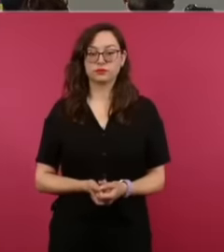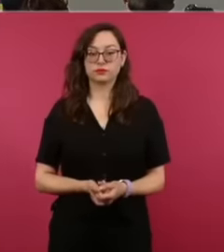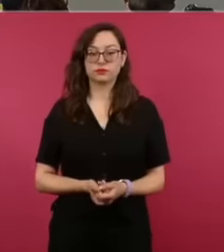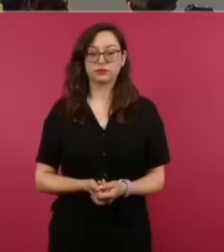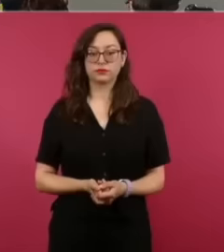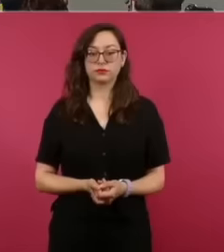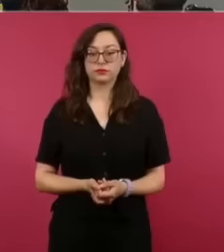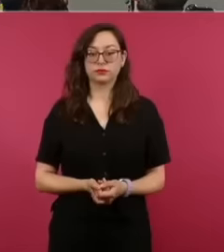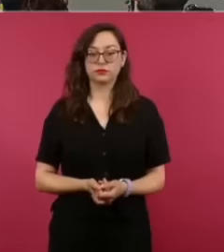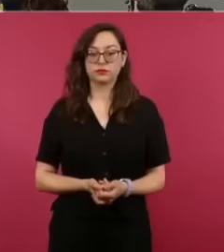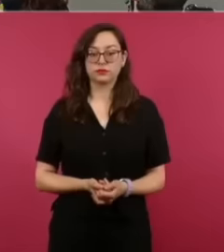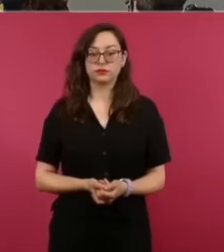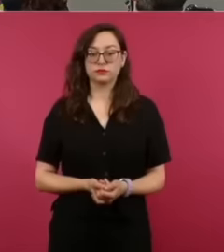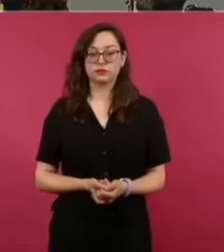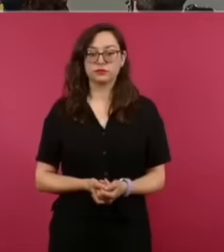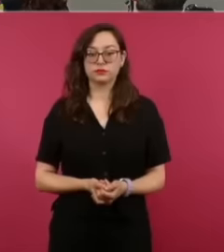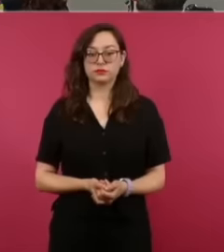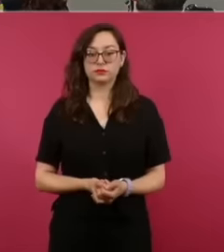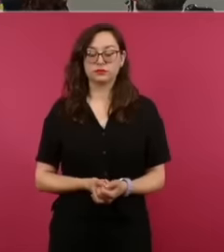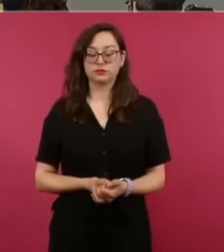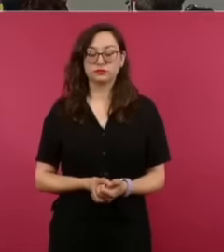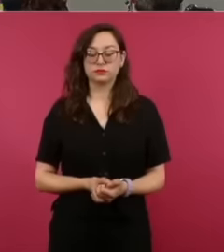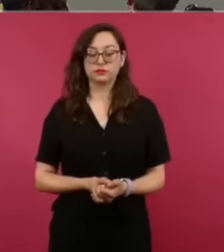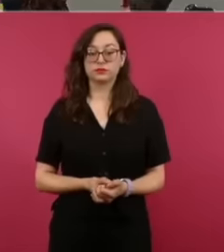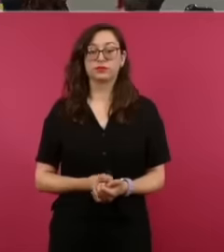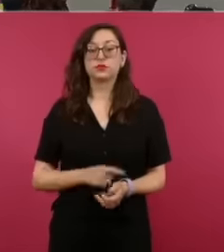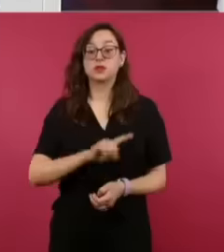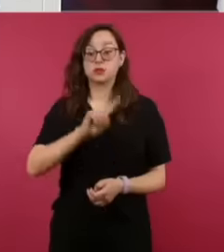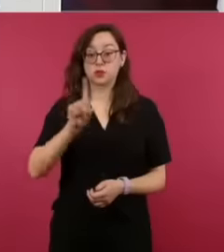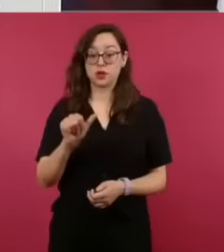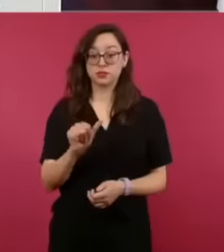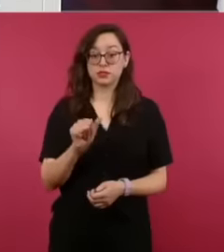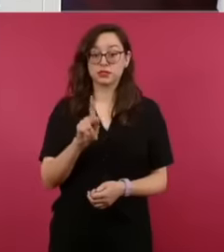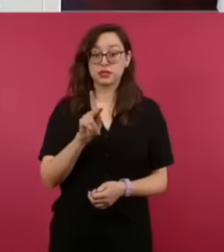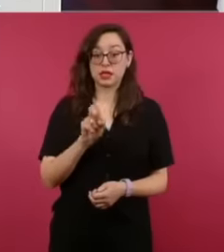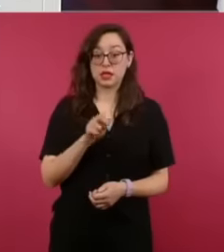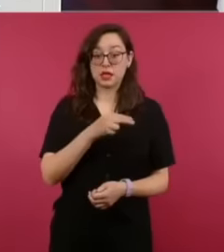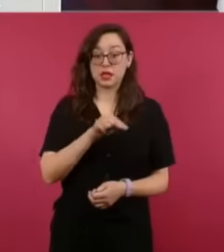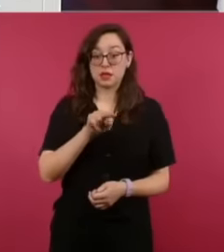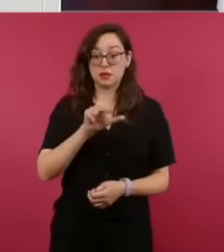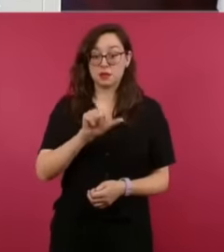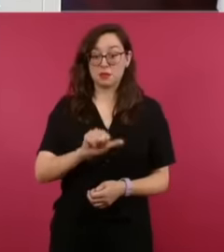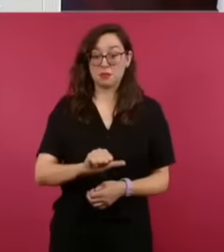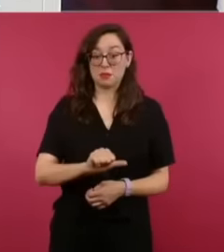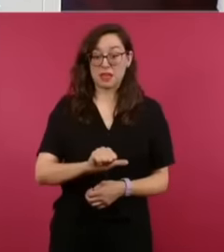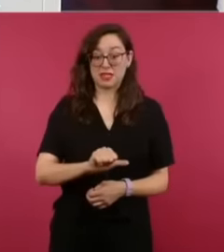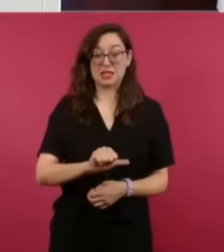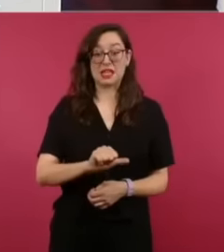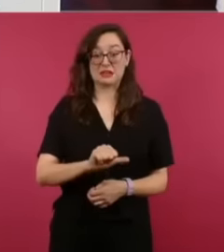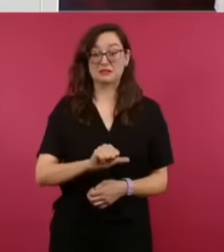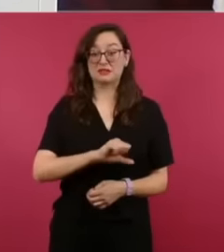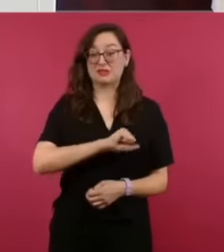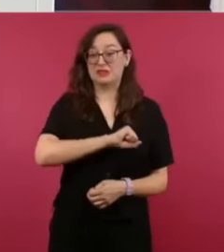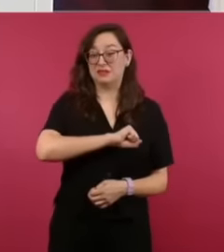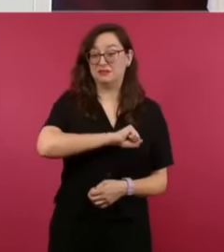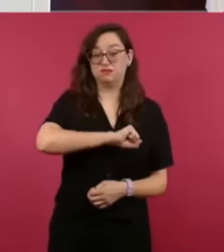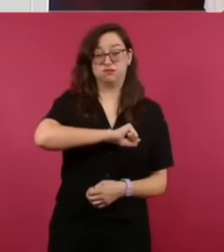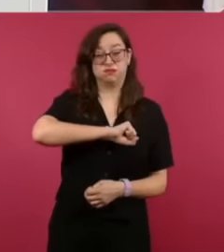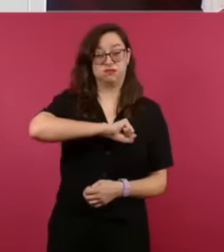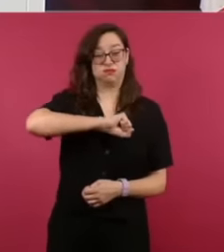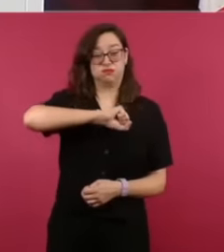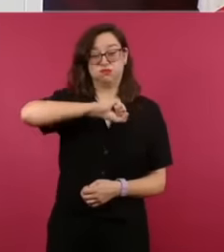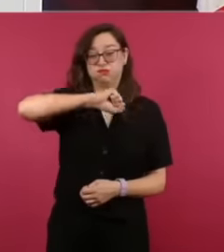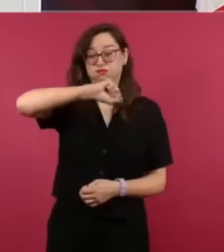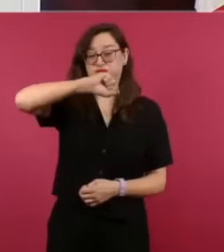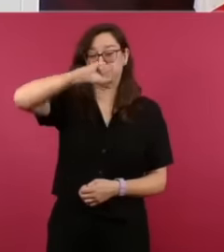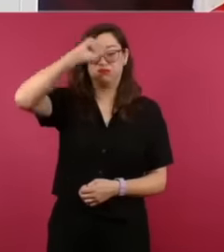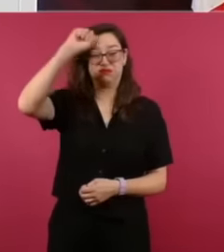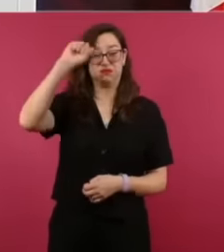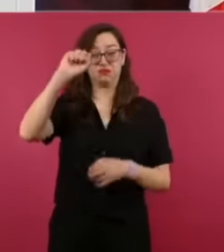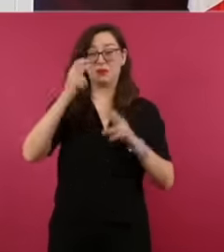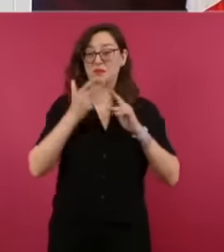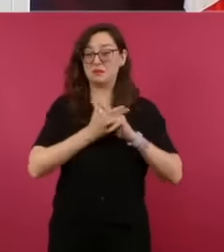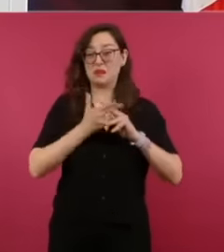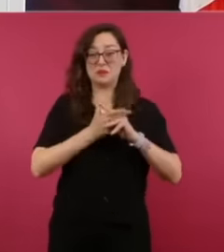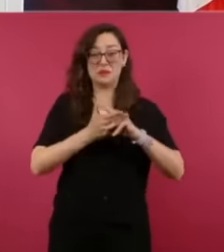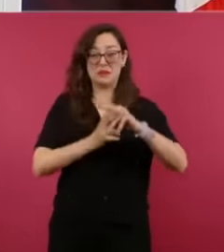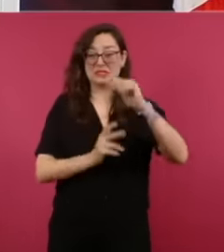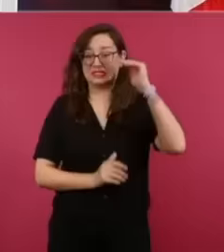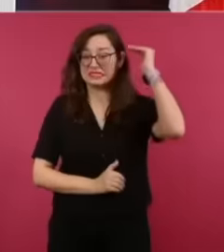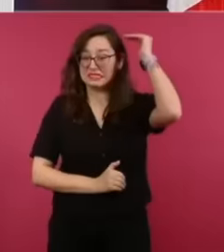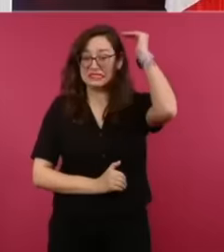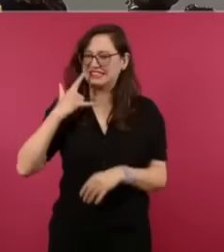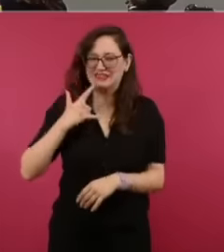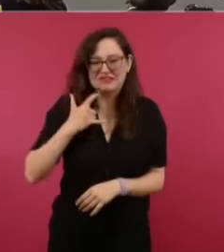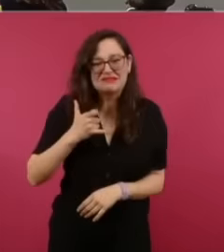But we found this here, it was difficult for us to lower it This is the highest